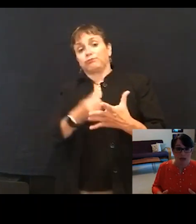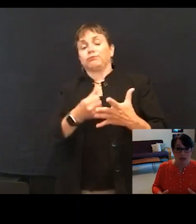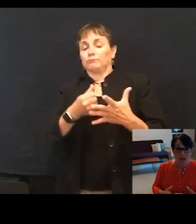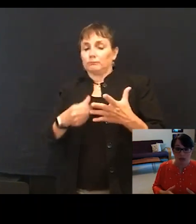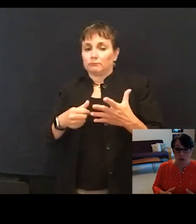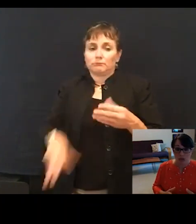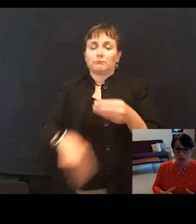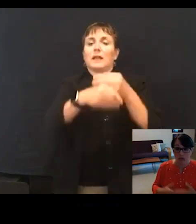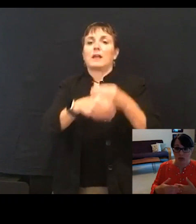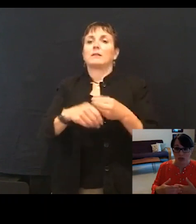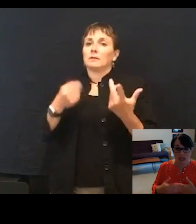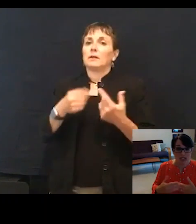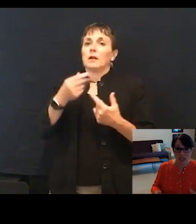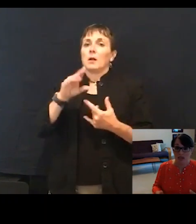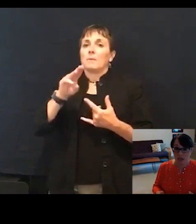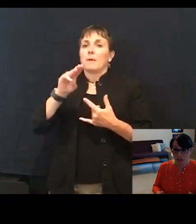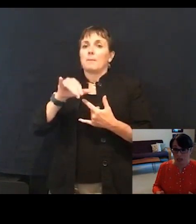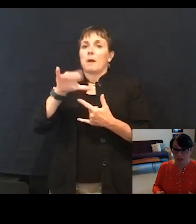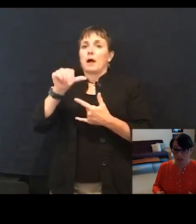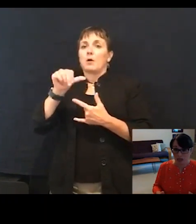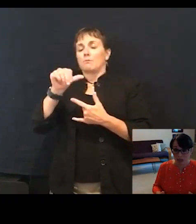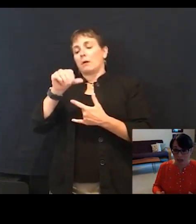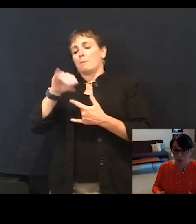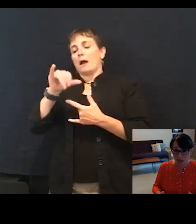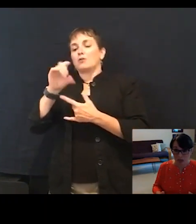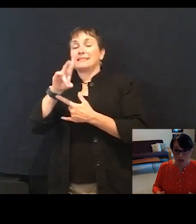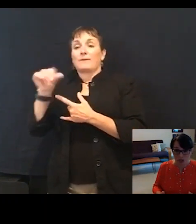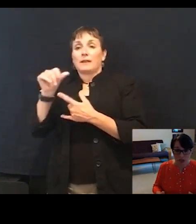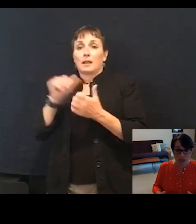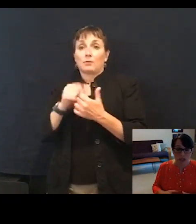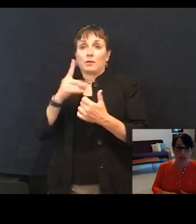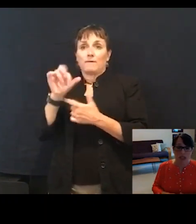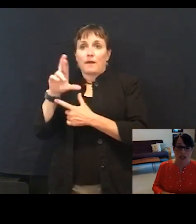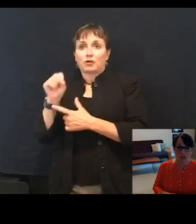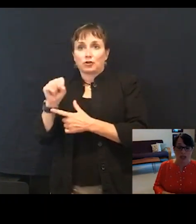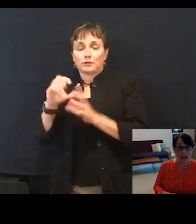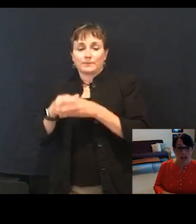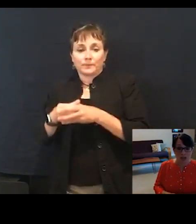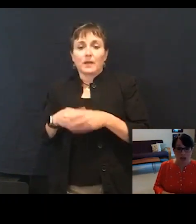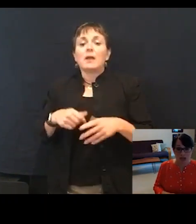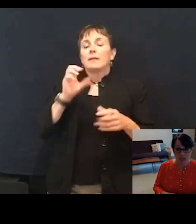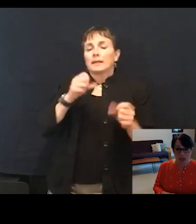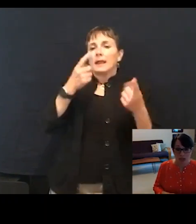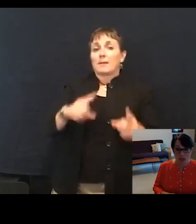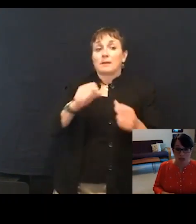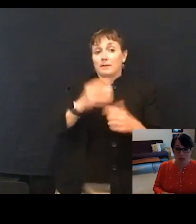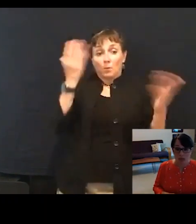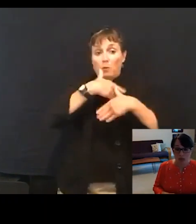that we know doesn't have any myosin 7A expression natively. And the added benefit, as I mentioned before,